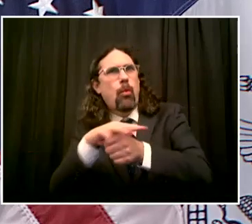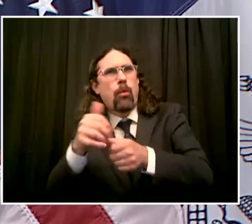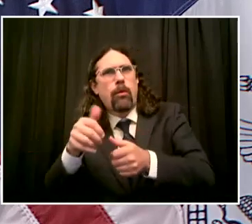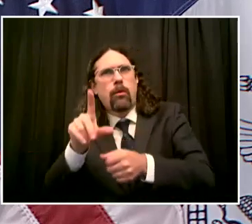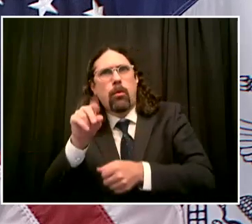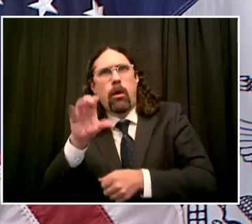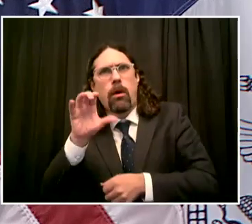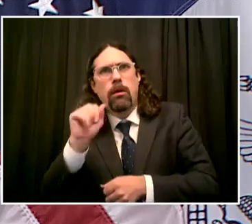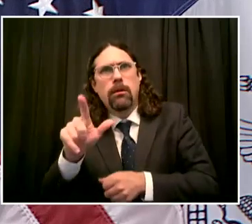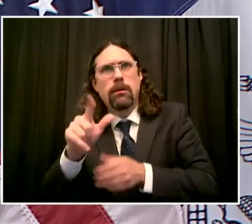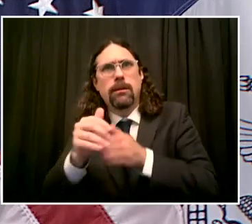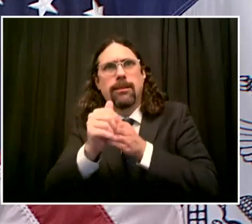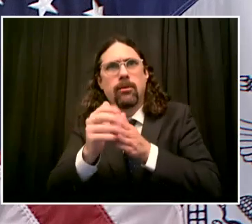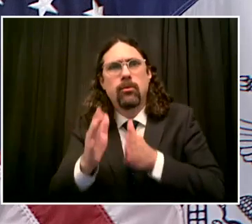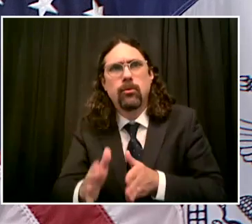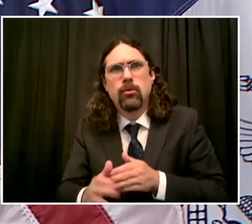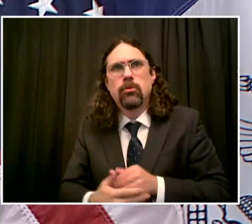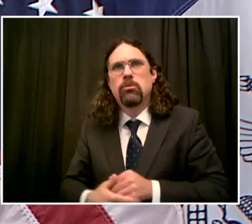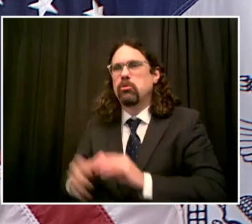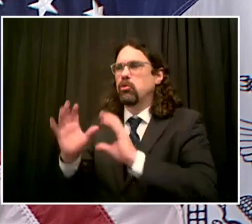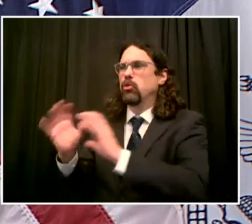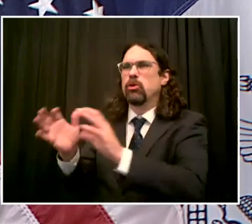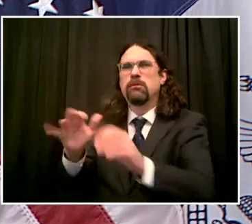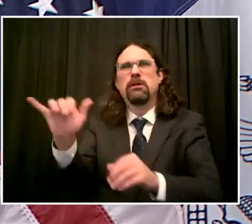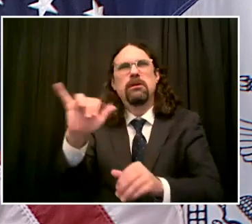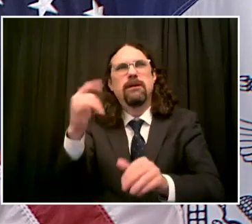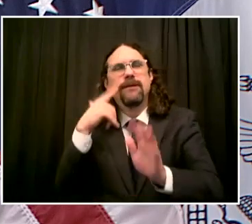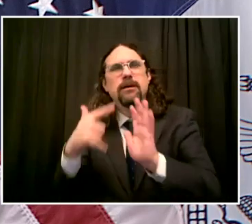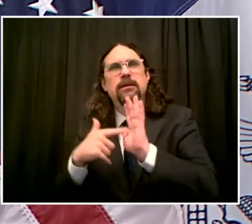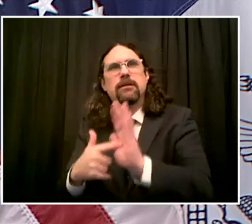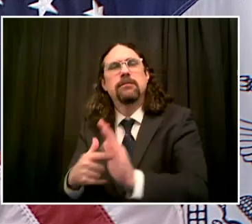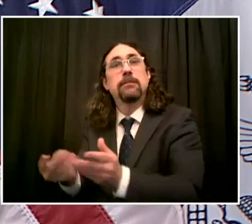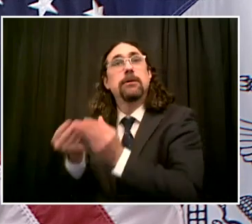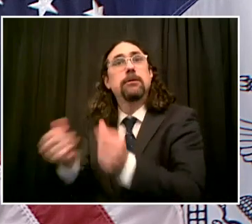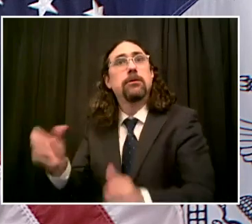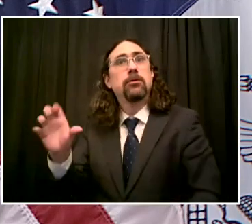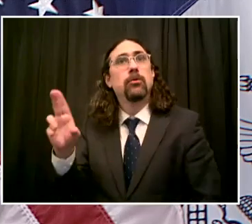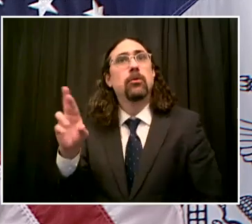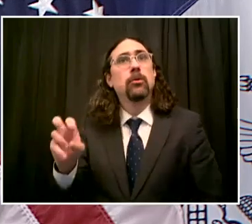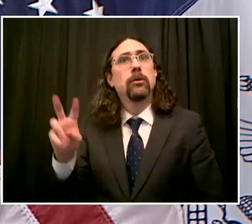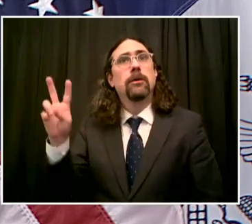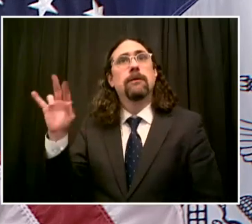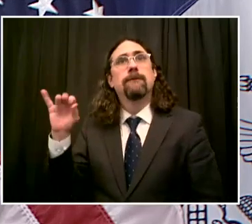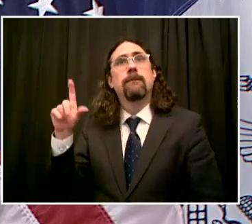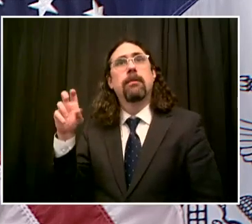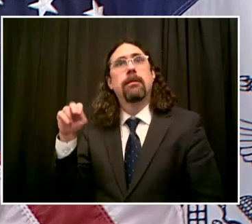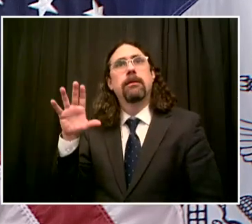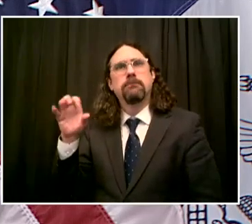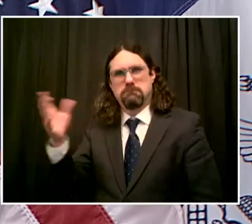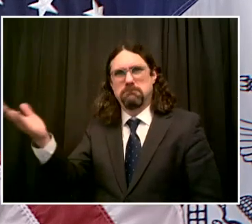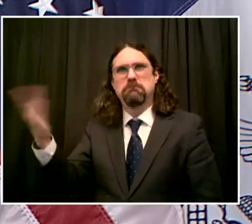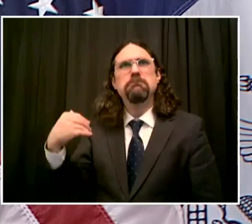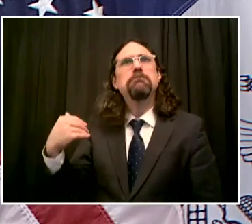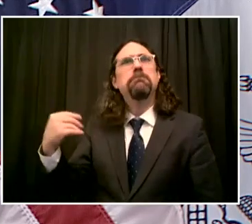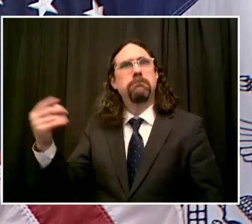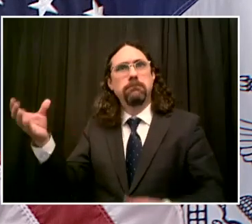VIOLENCE, L AL THE PEOPLE WHO ACUATLY L REPRESENT